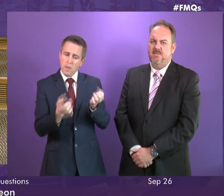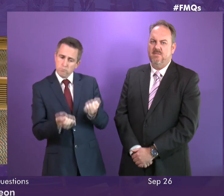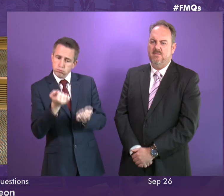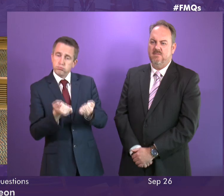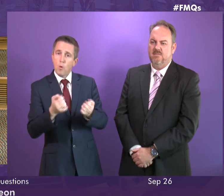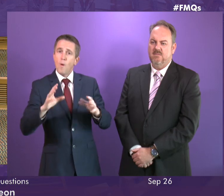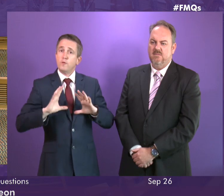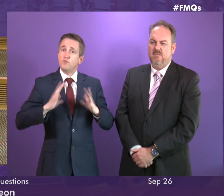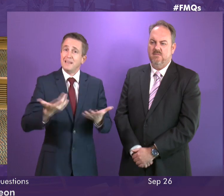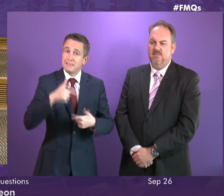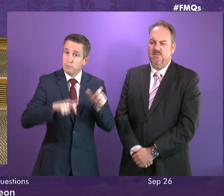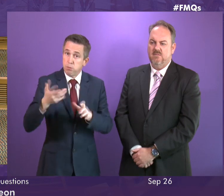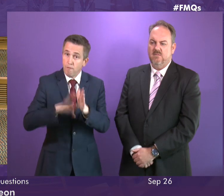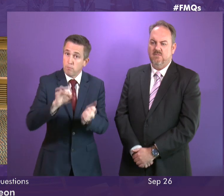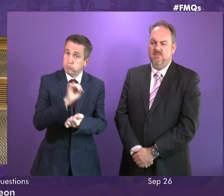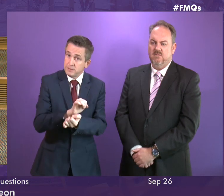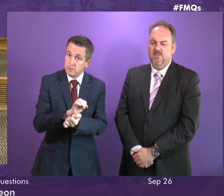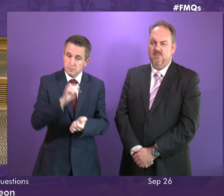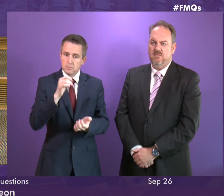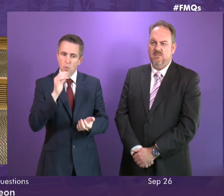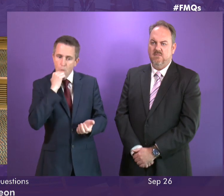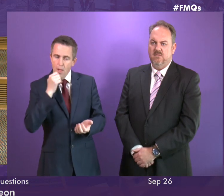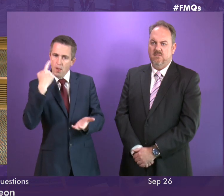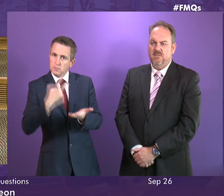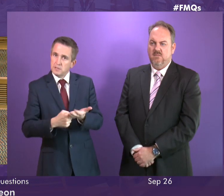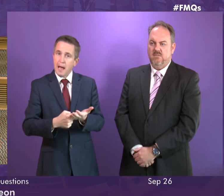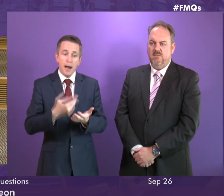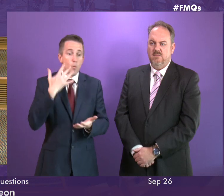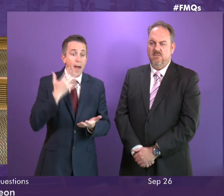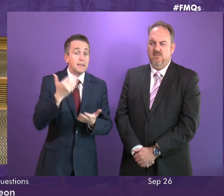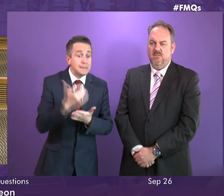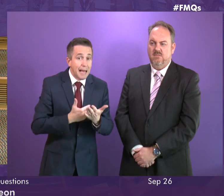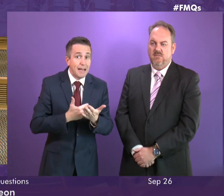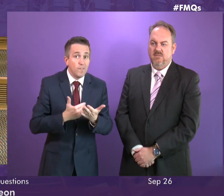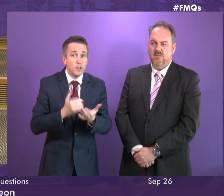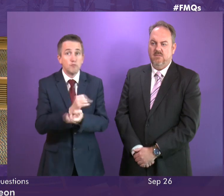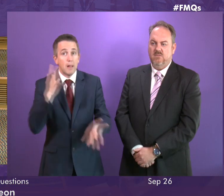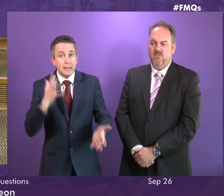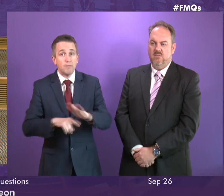to play in deciding when it is safe—and when it is not safe or not in the public interest—for